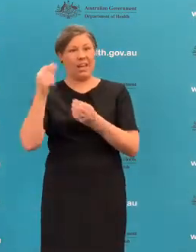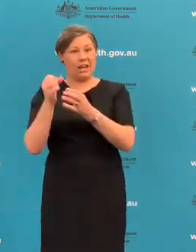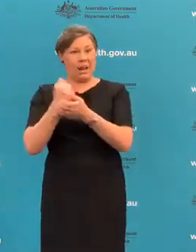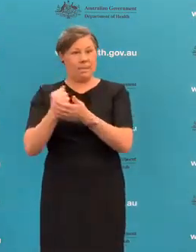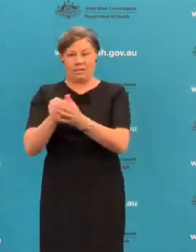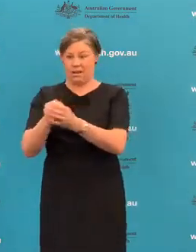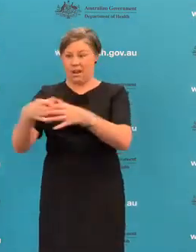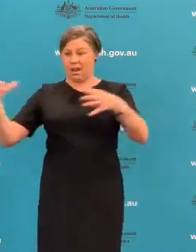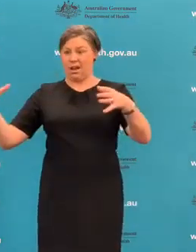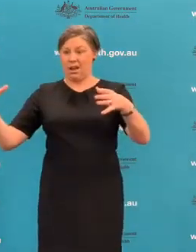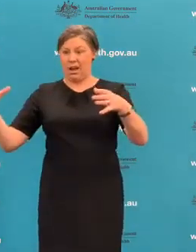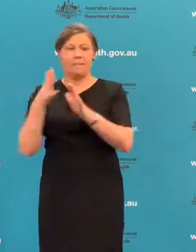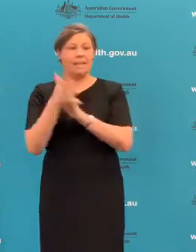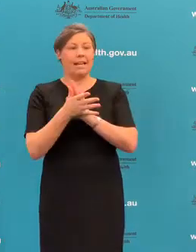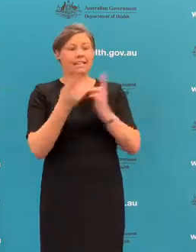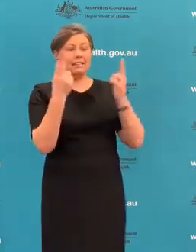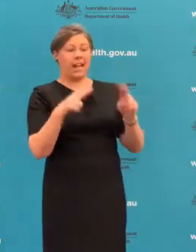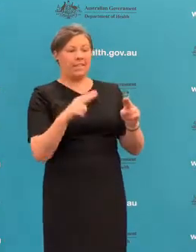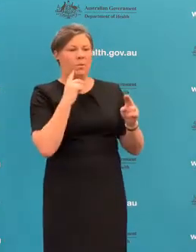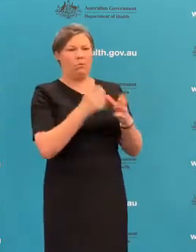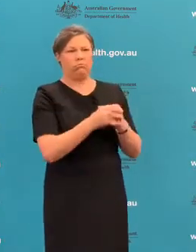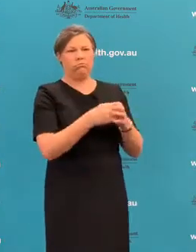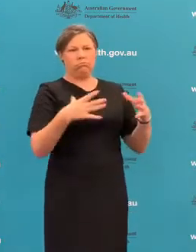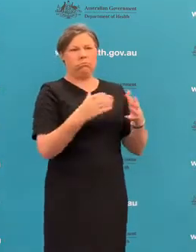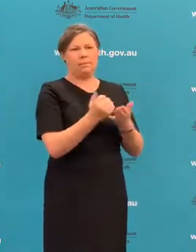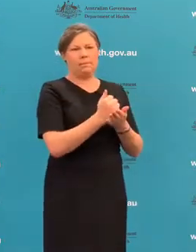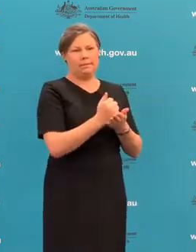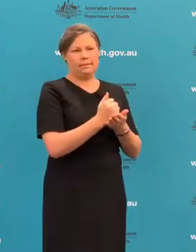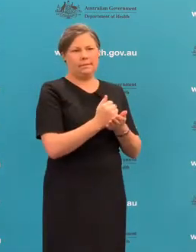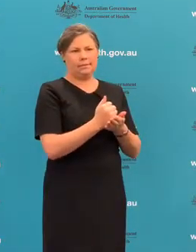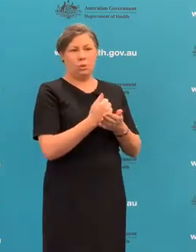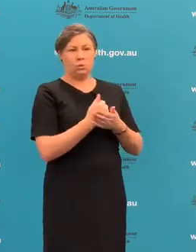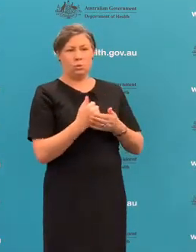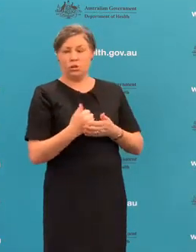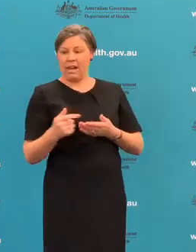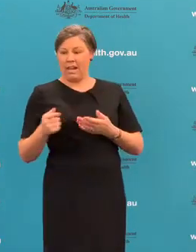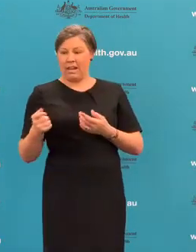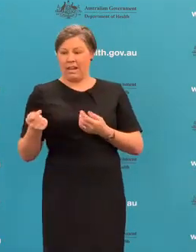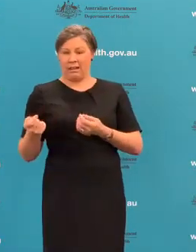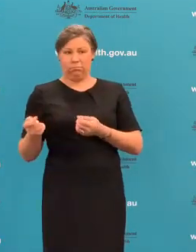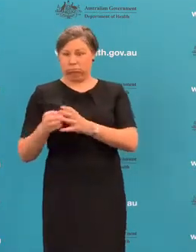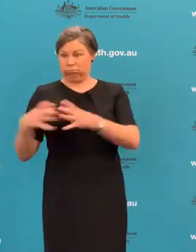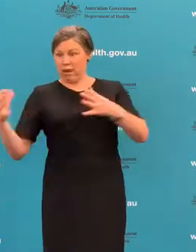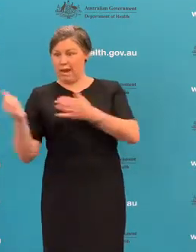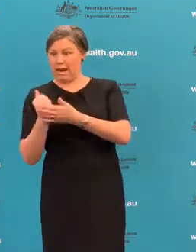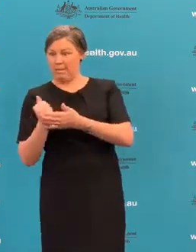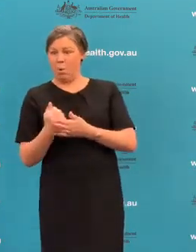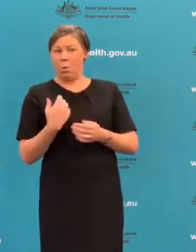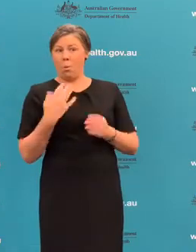course follow one to two weeks after the high numbers that we've seen. So, certainly I hope that we see a decline